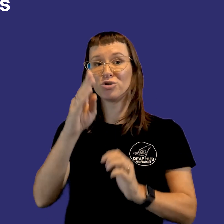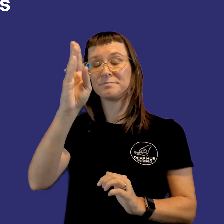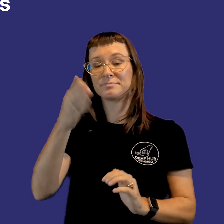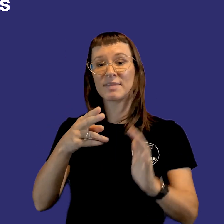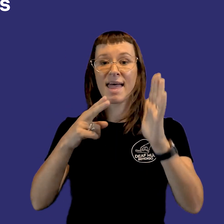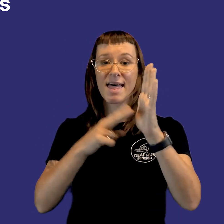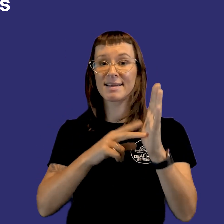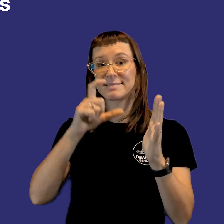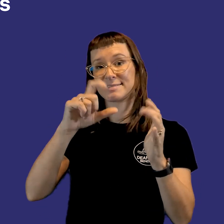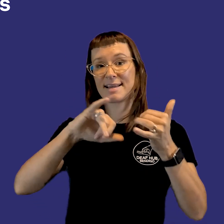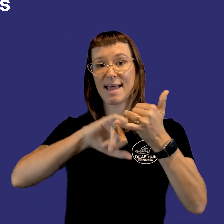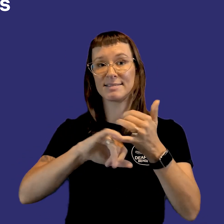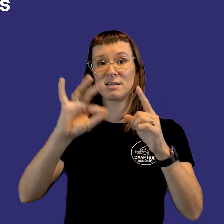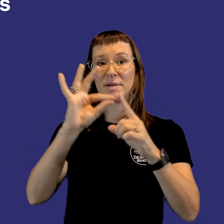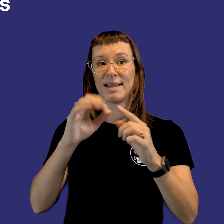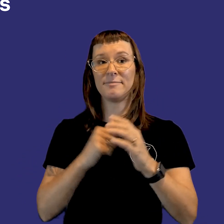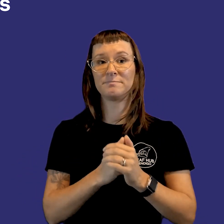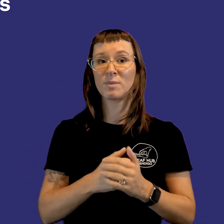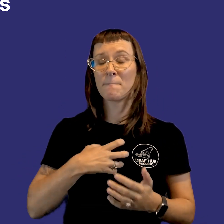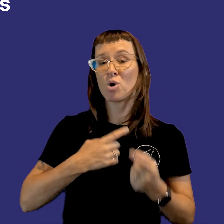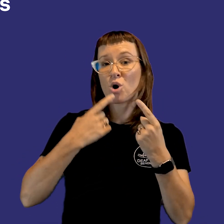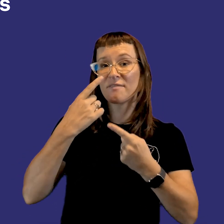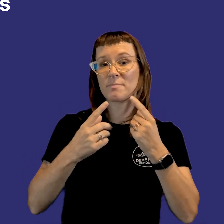for more information about the National Cervical Screening Program.